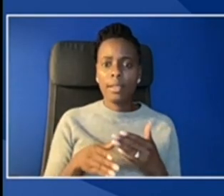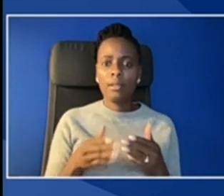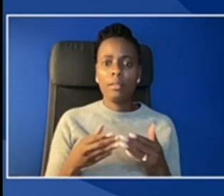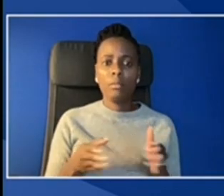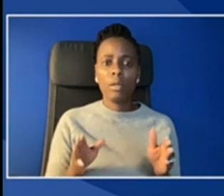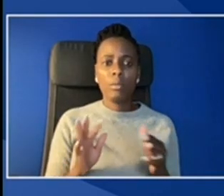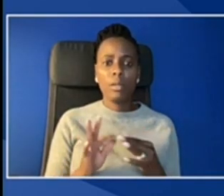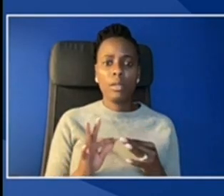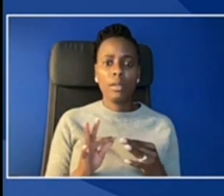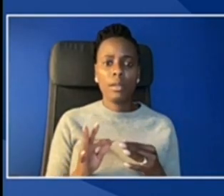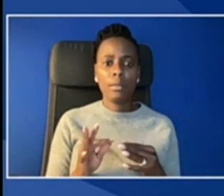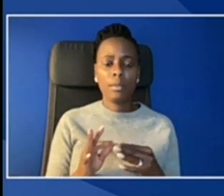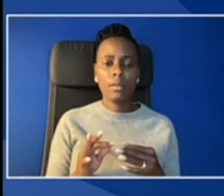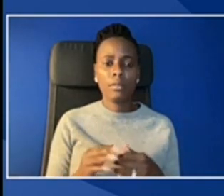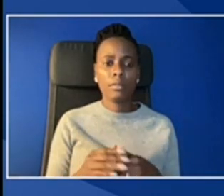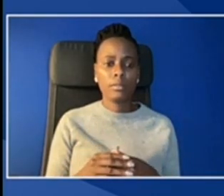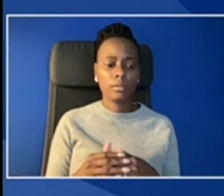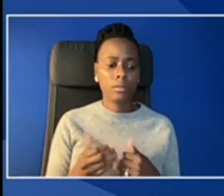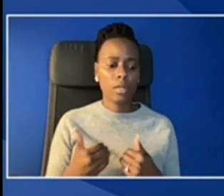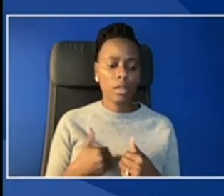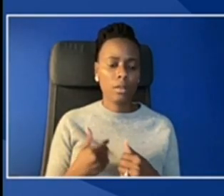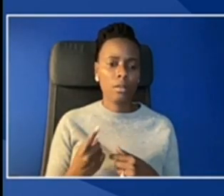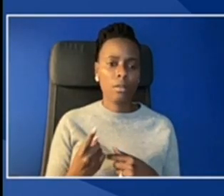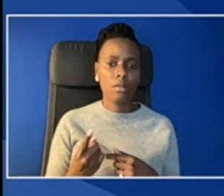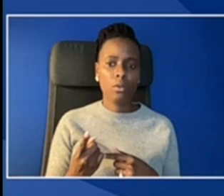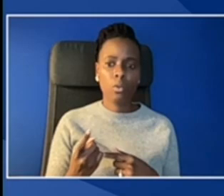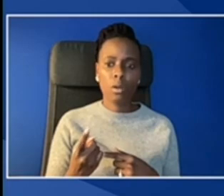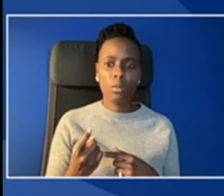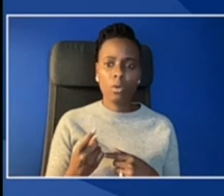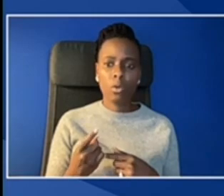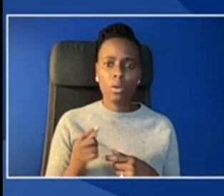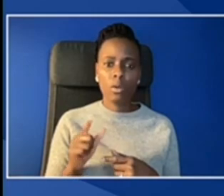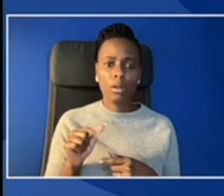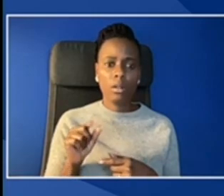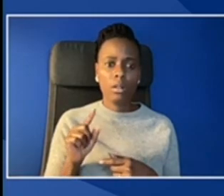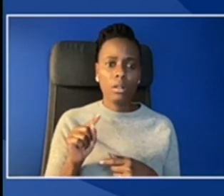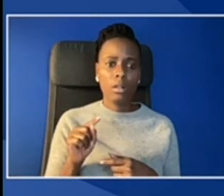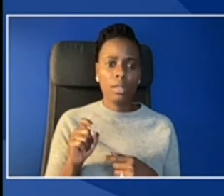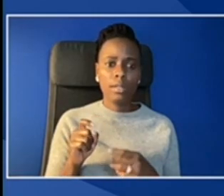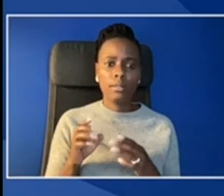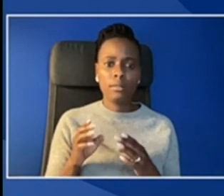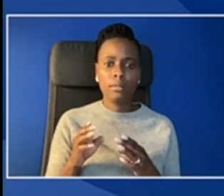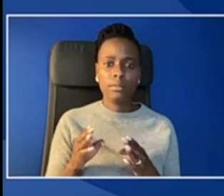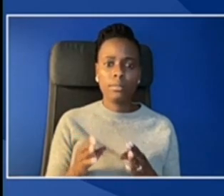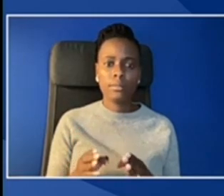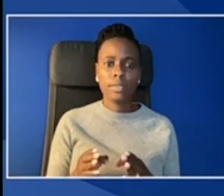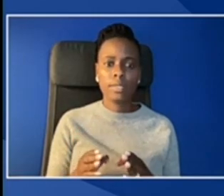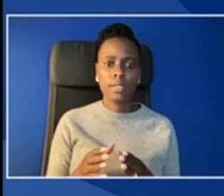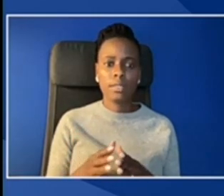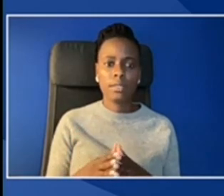We do actually have one more late attendee, if that's okay. So I believe he'll be our final speaker.